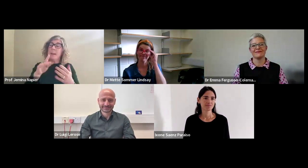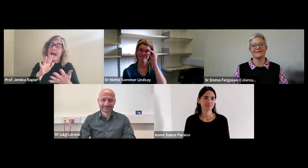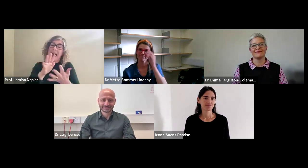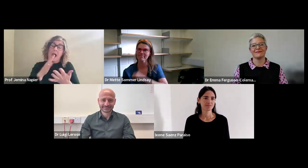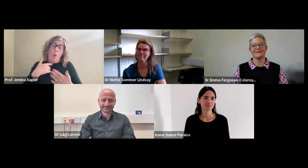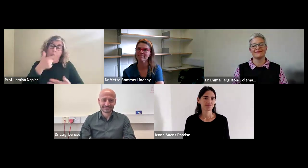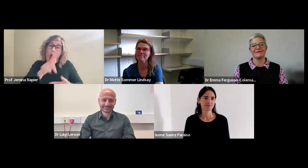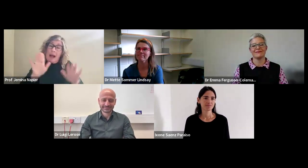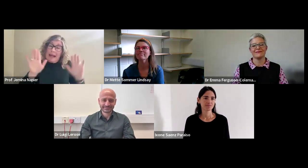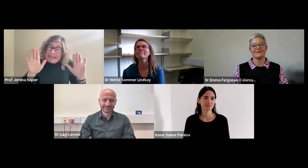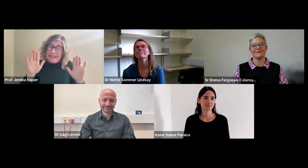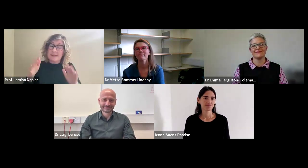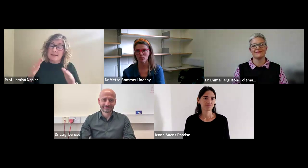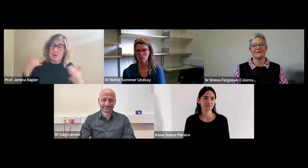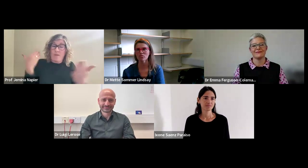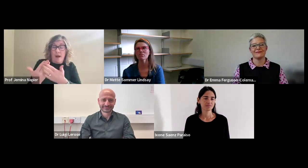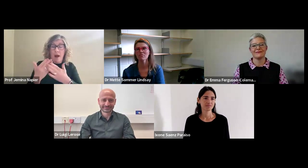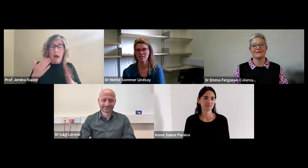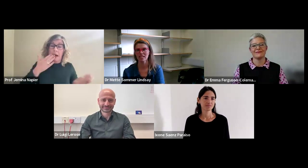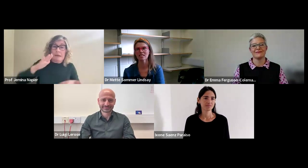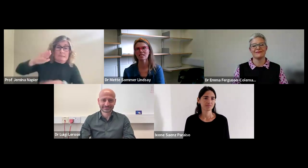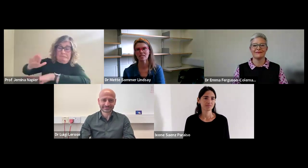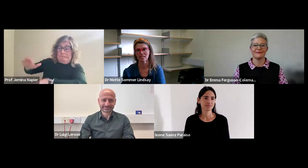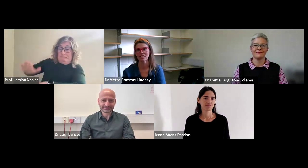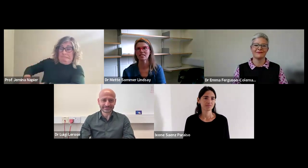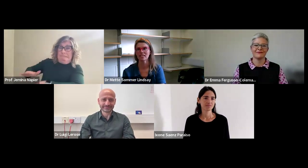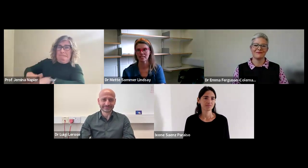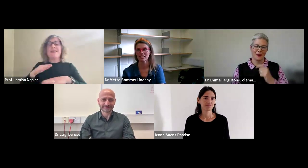we've obviously encouraged people to come from other countries, and we've been really *lucky*